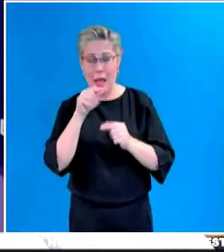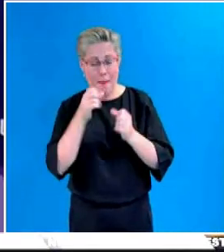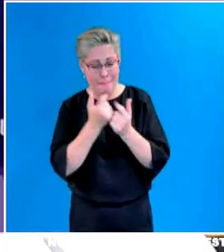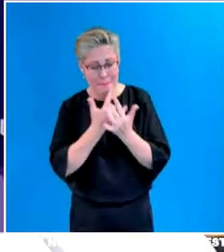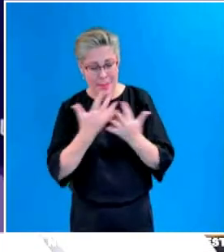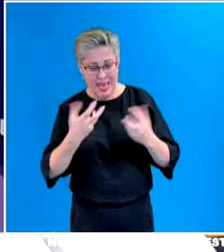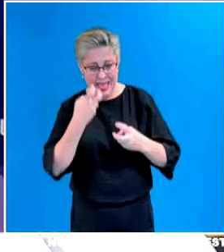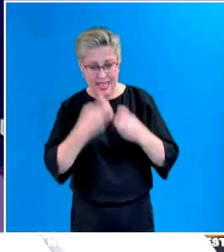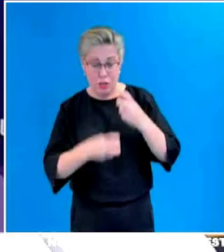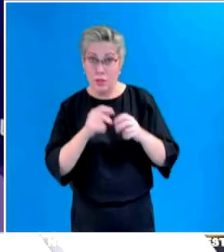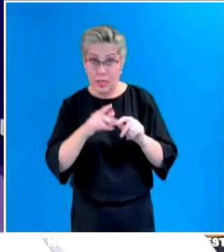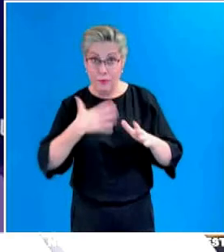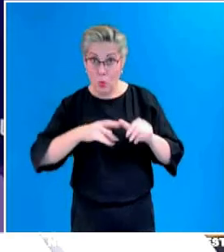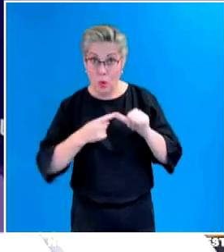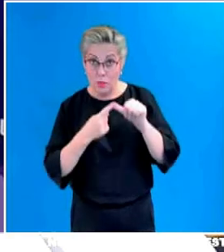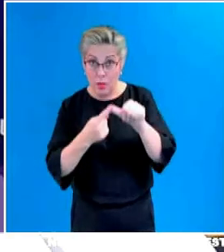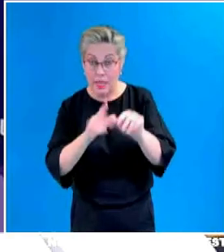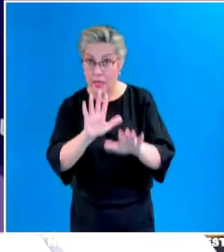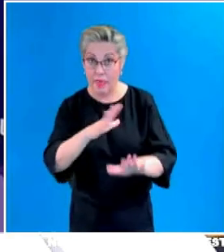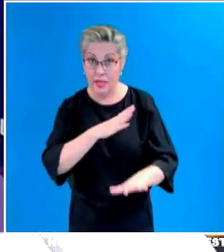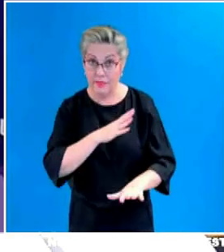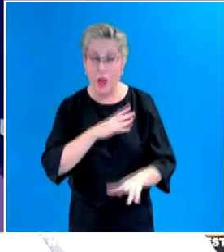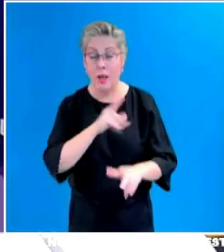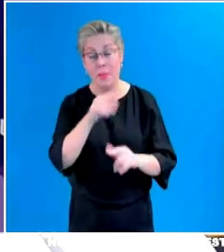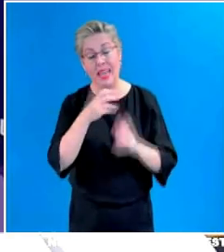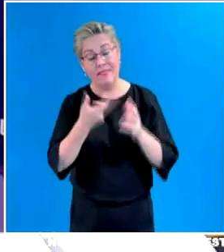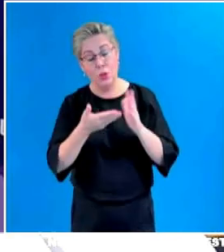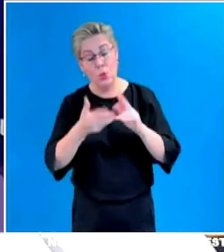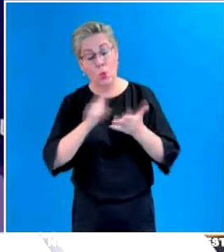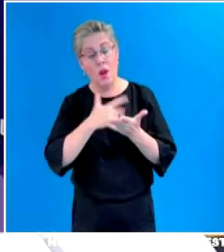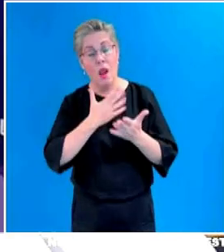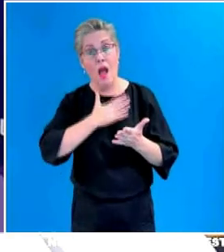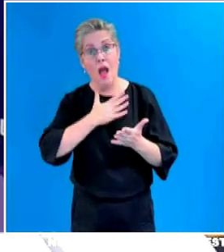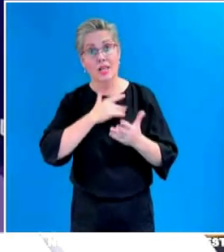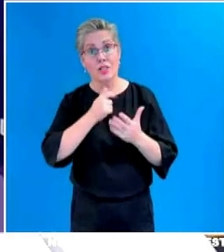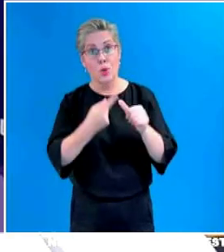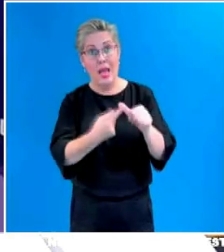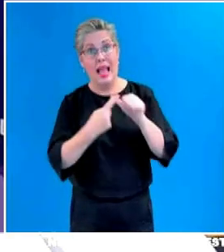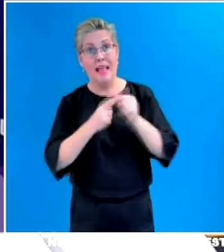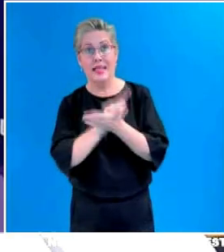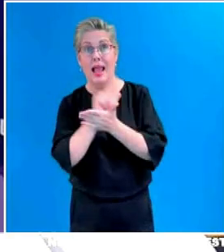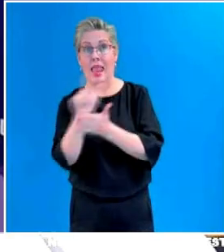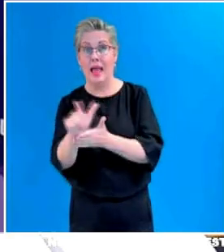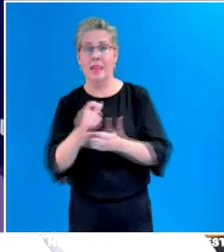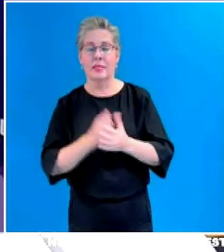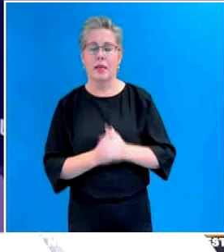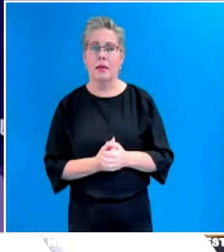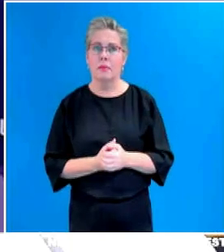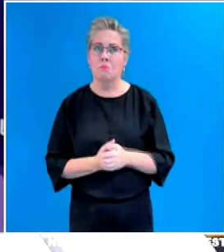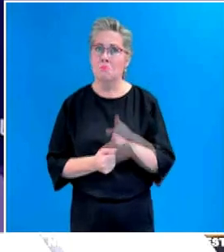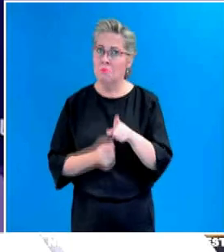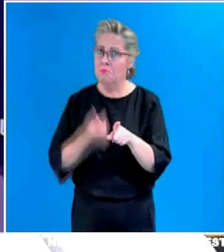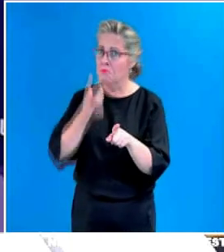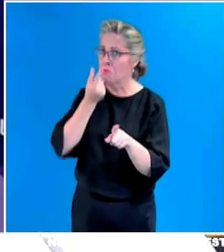If you want to give an answer now, that's also fine. Thank you, Chair, I think that's a good suggestion only because we